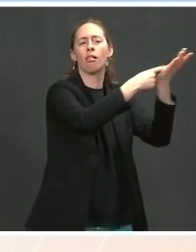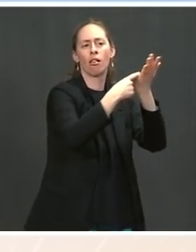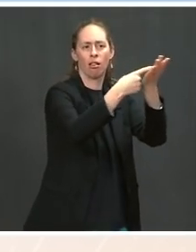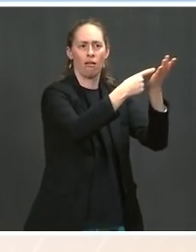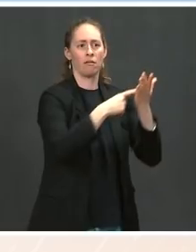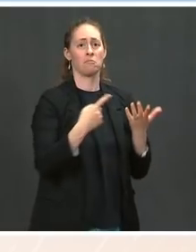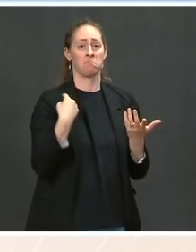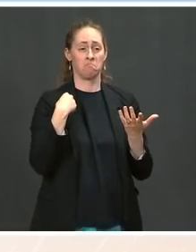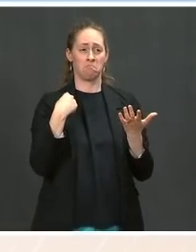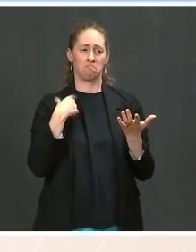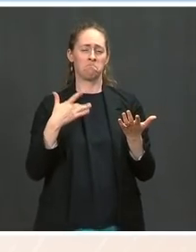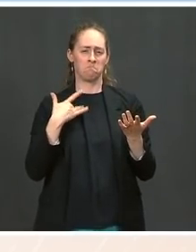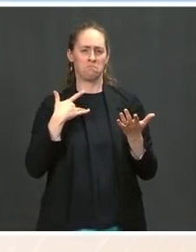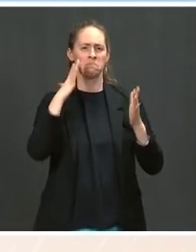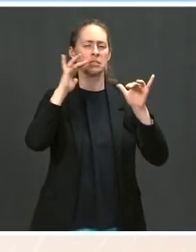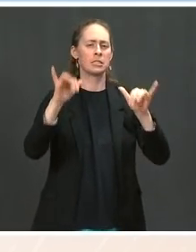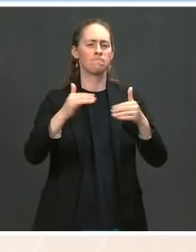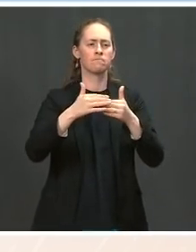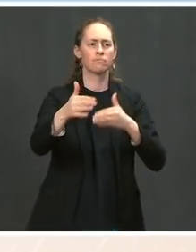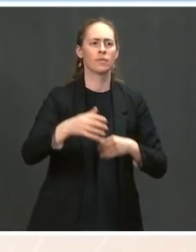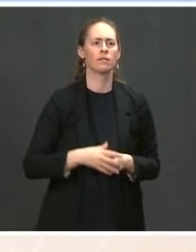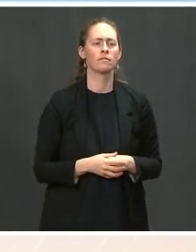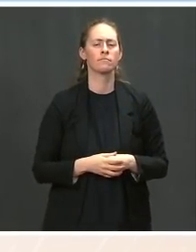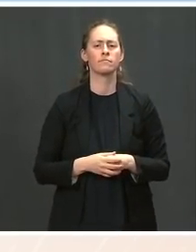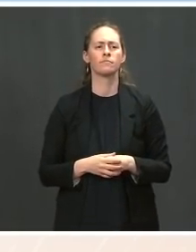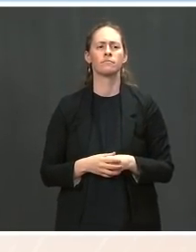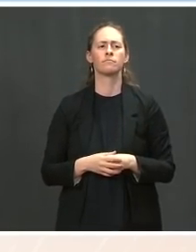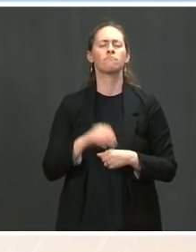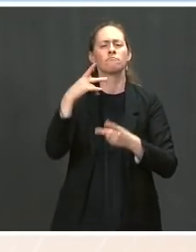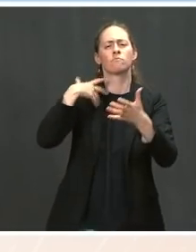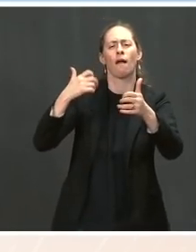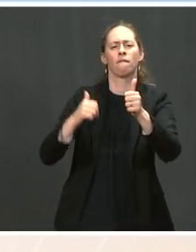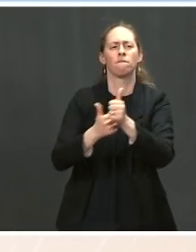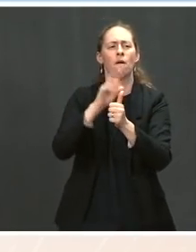The Press: And, secondly, was there any discussion, as the President was talking about this,